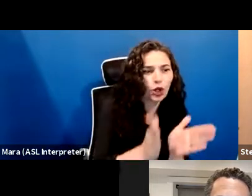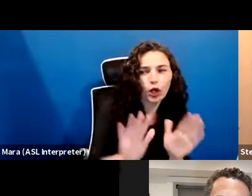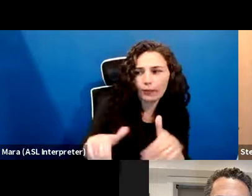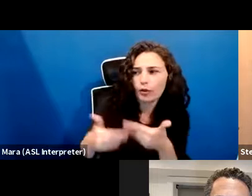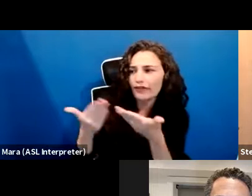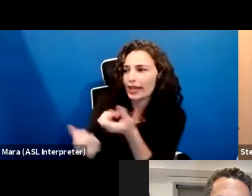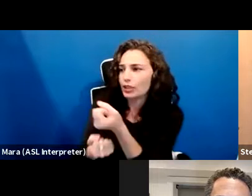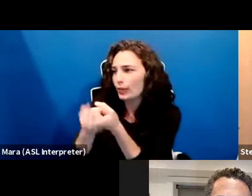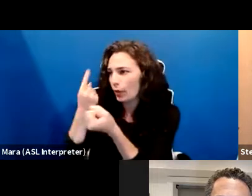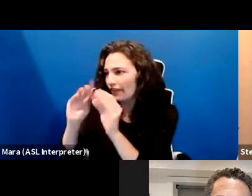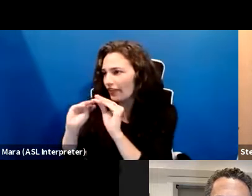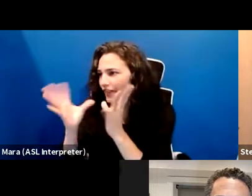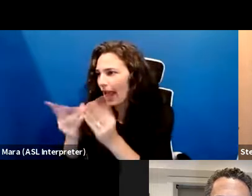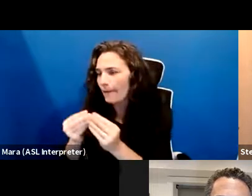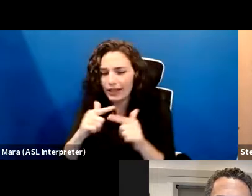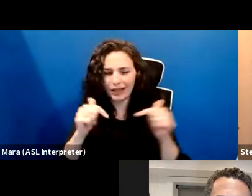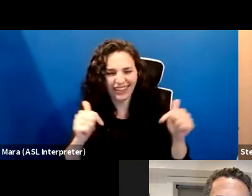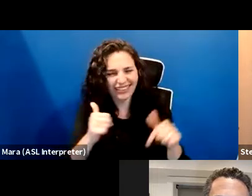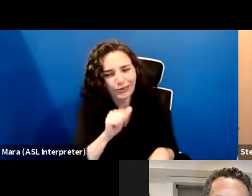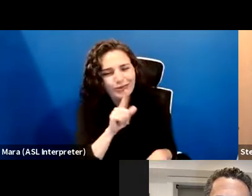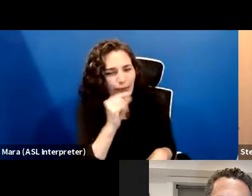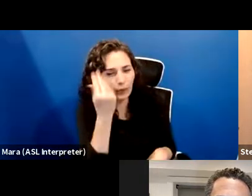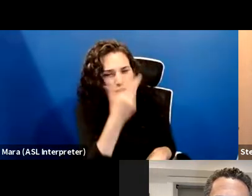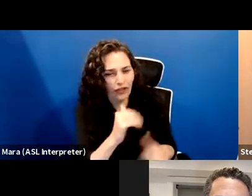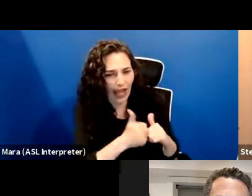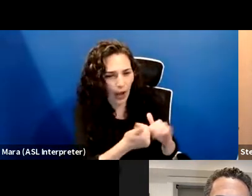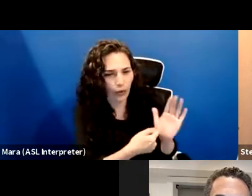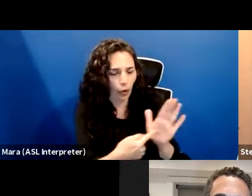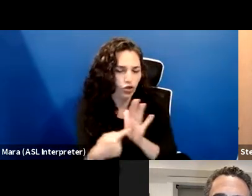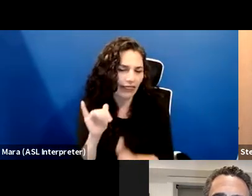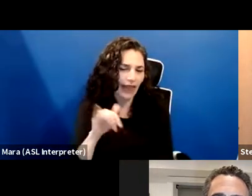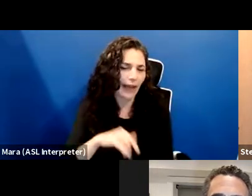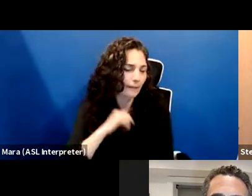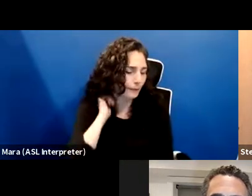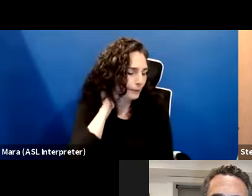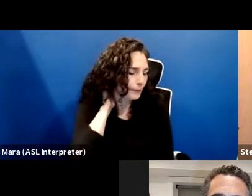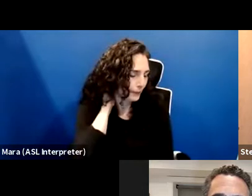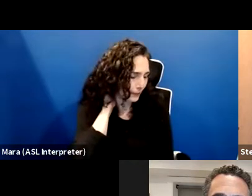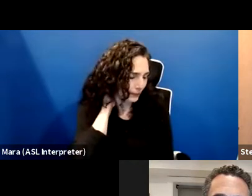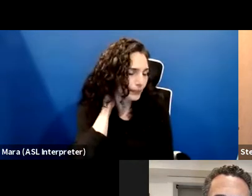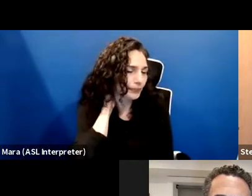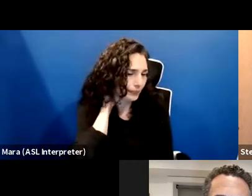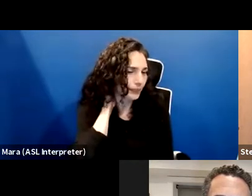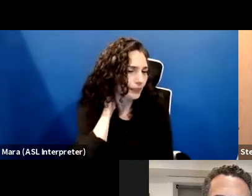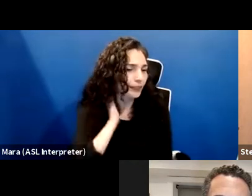So it was really beautiful the way they portrayed that. Yeah, I agree. And I think one of the things that